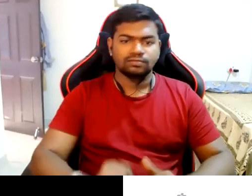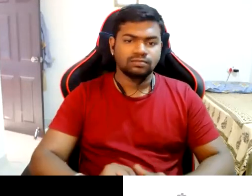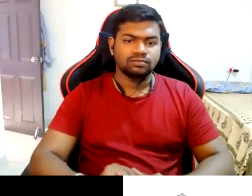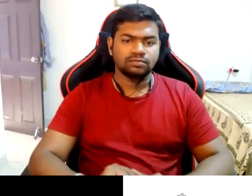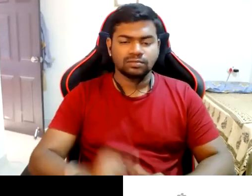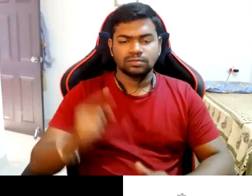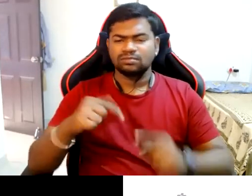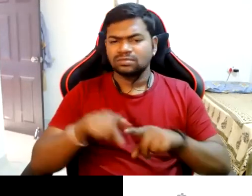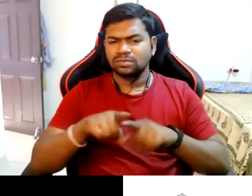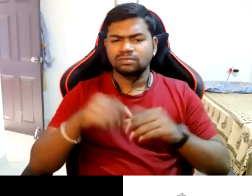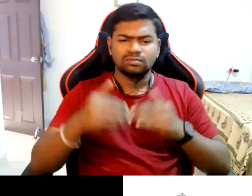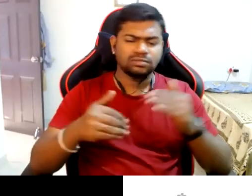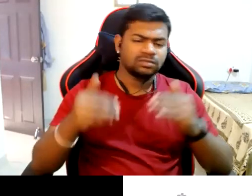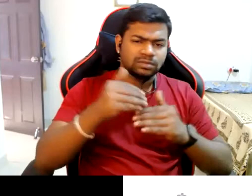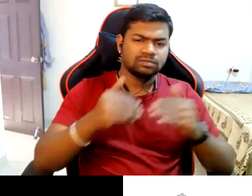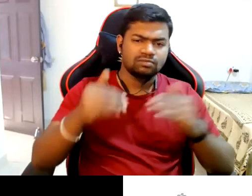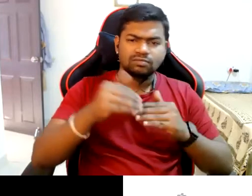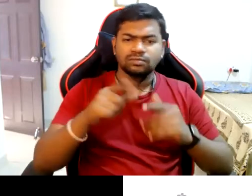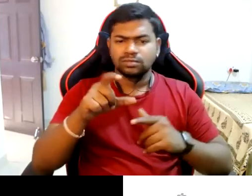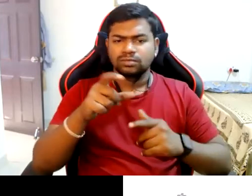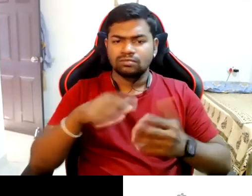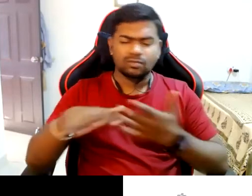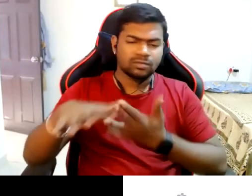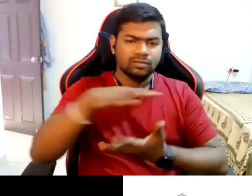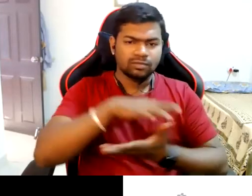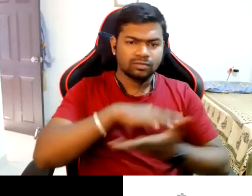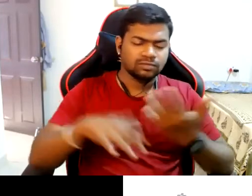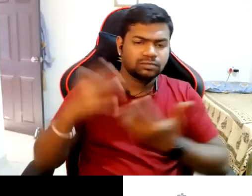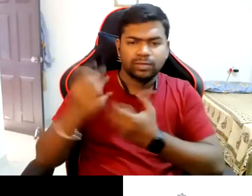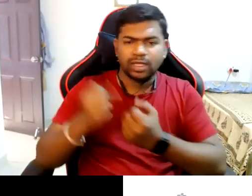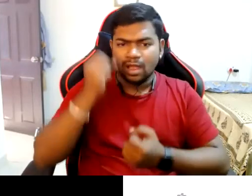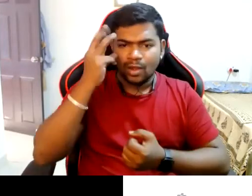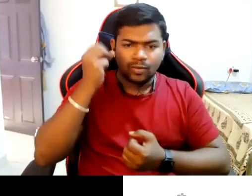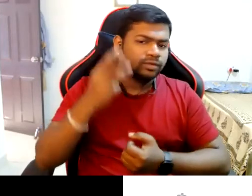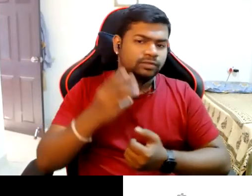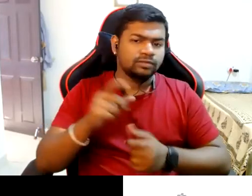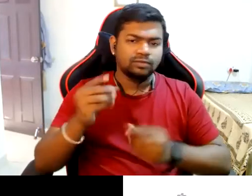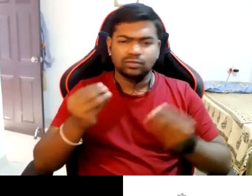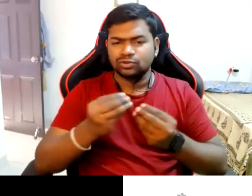so it was about step by step talking, communicating, bringing awareness. educating and small to small, day to day basis.